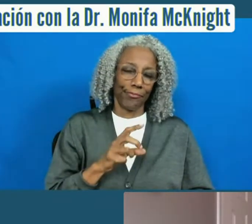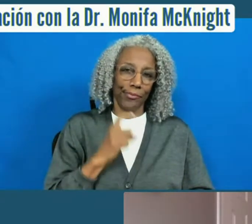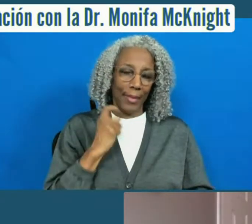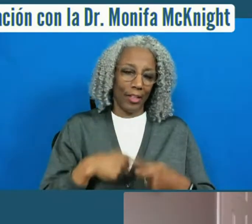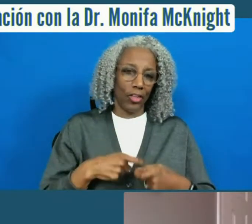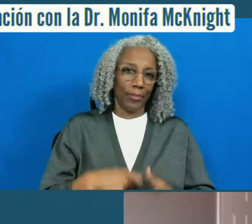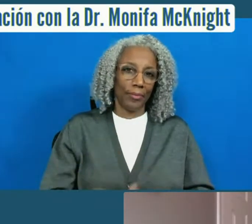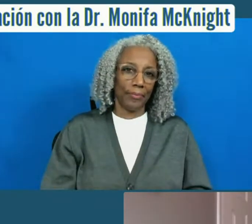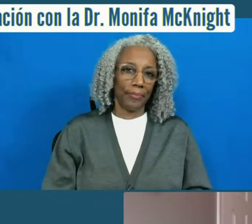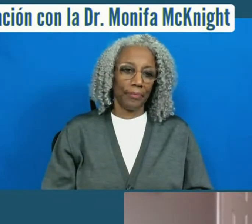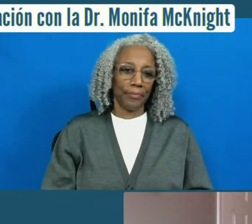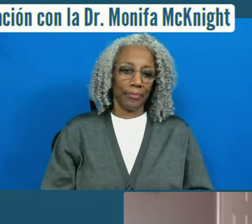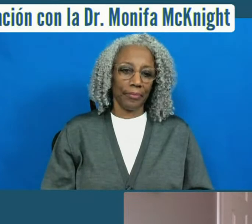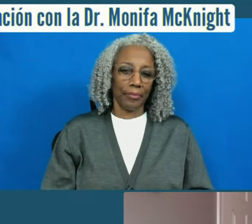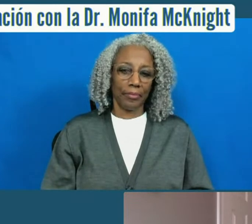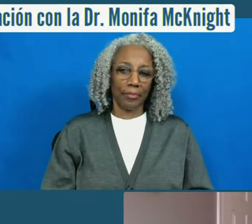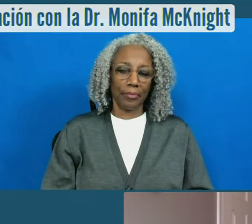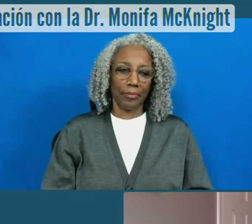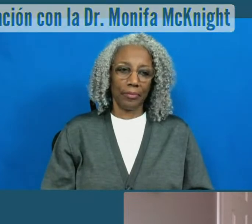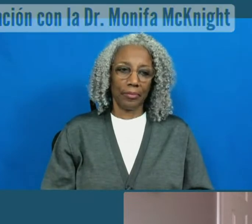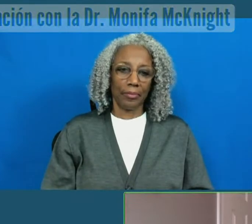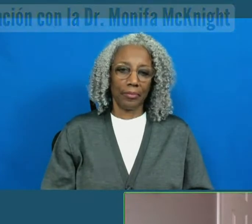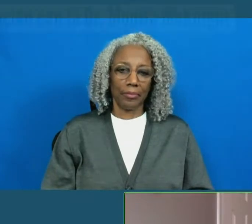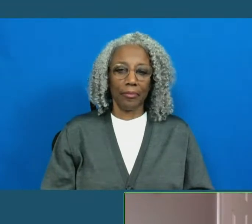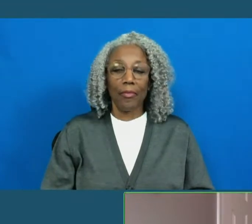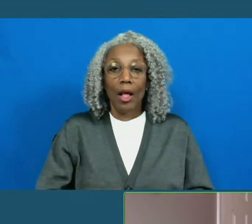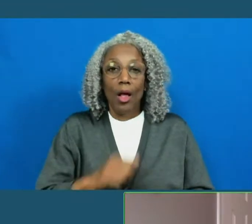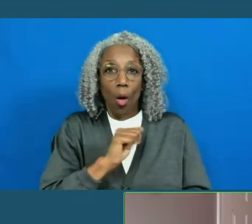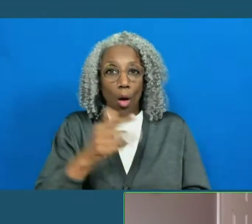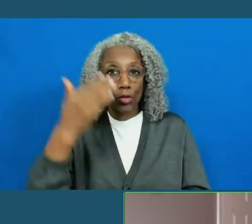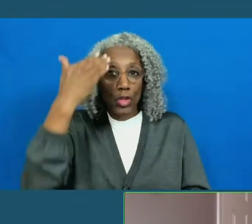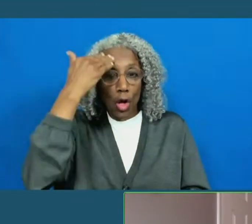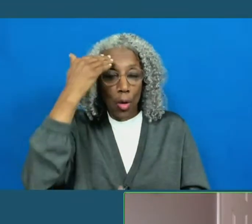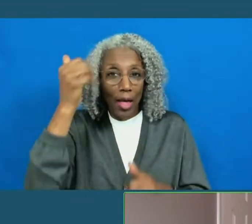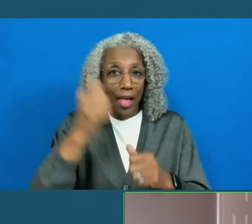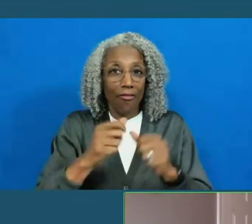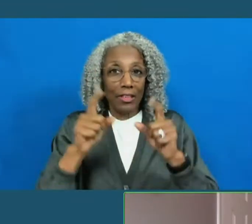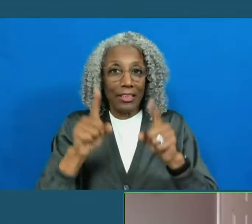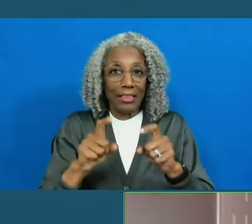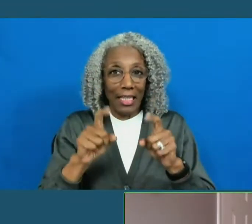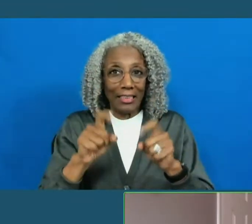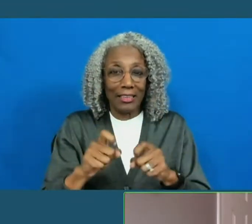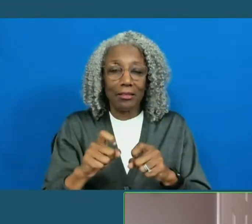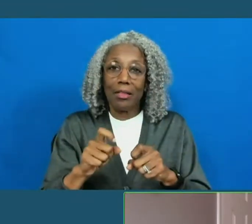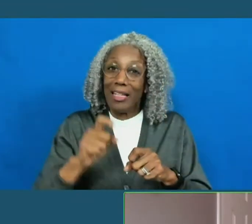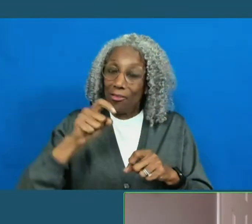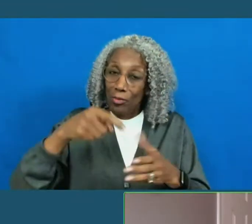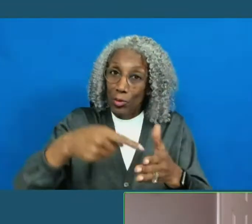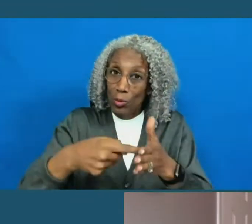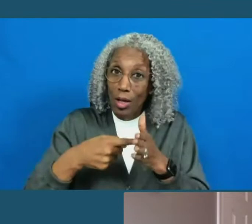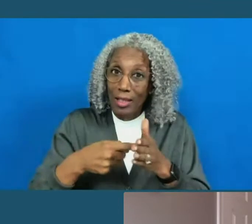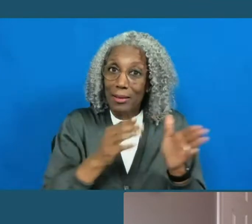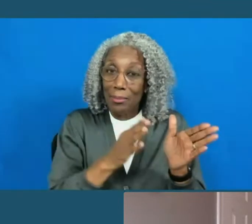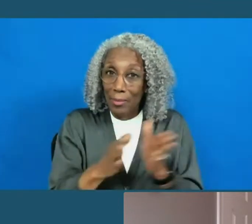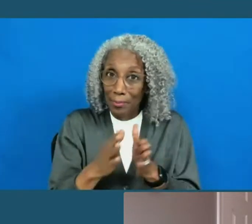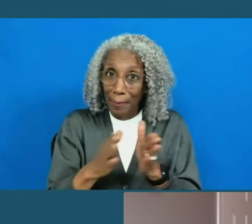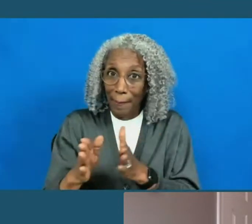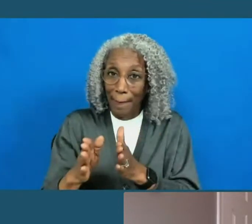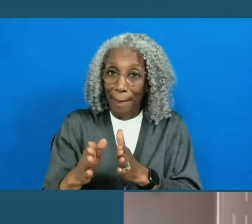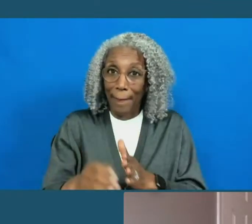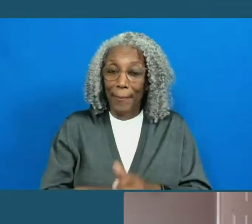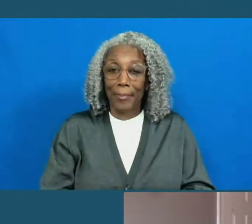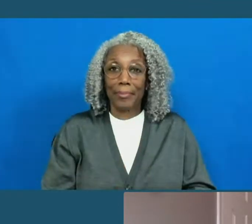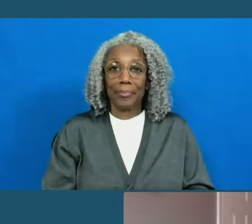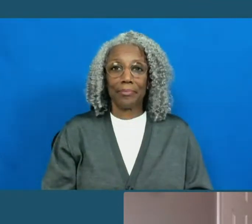these tests. Beaubien. As we all